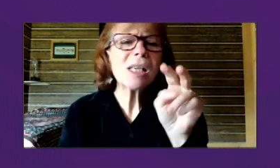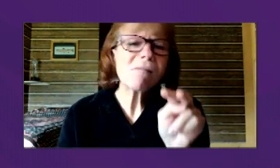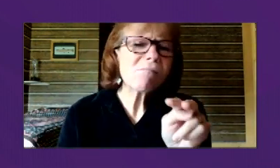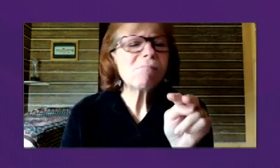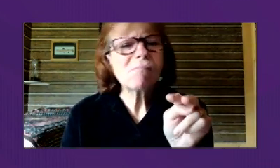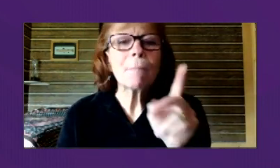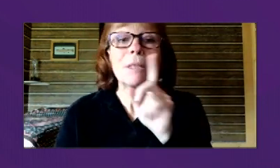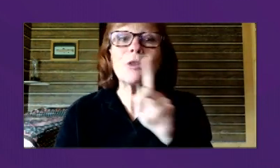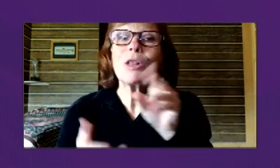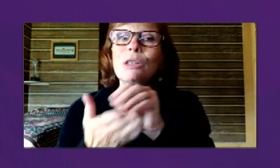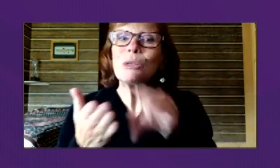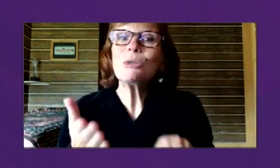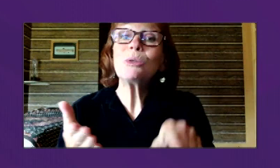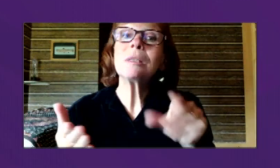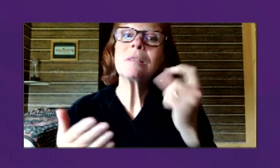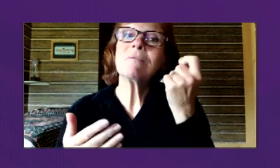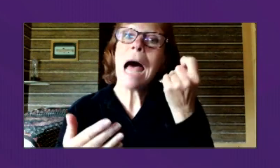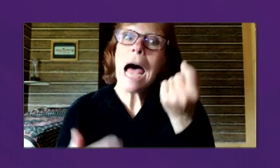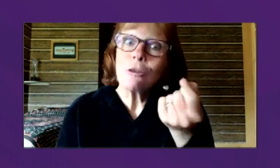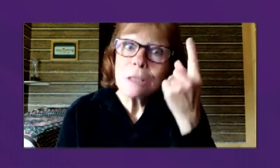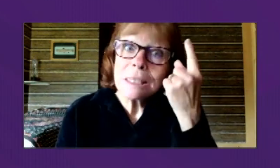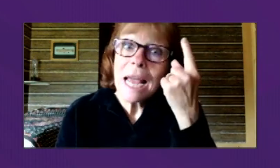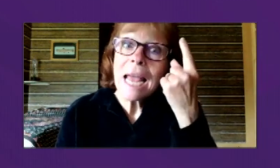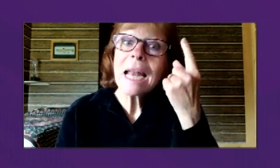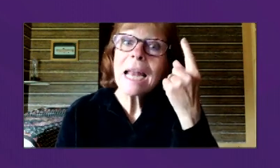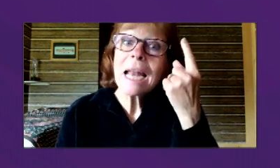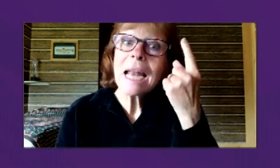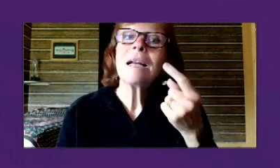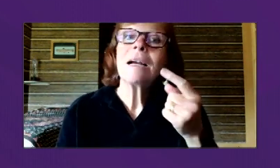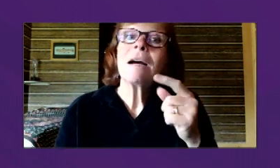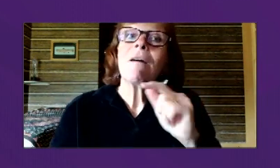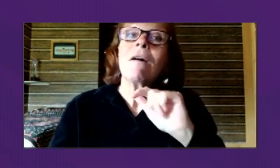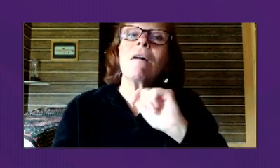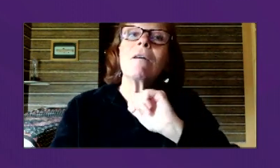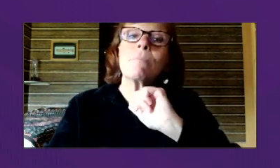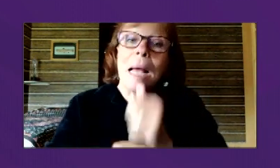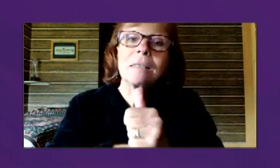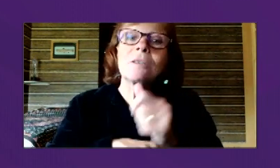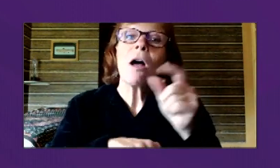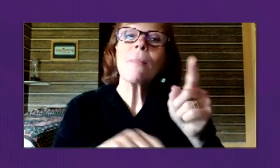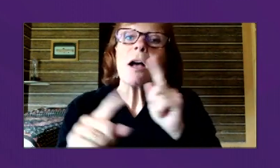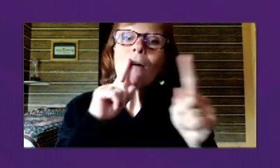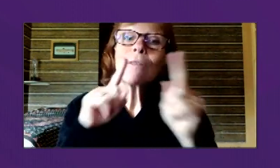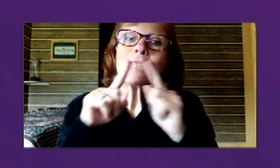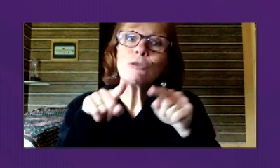the students have an understanding based on their conversations throughout the program. Next slide,